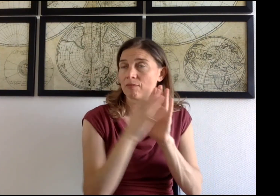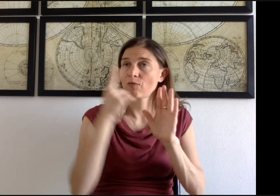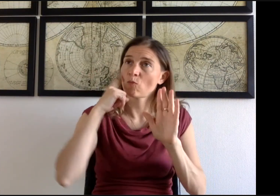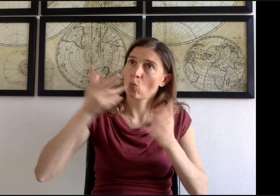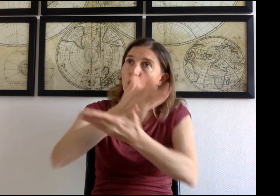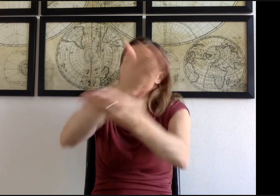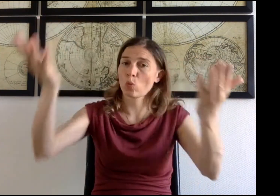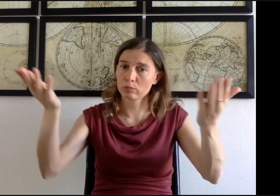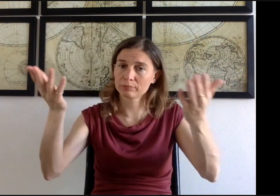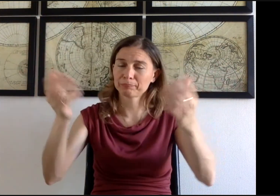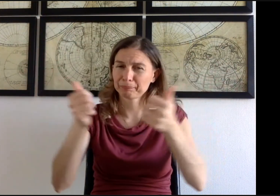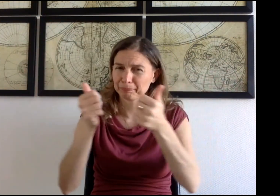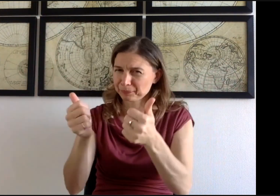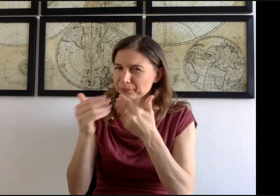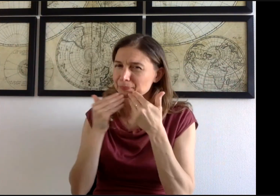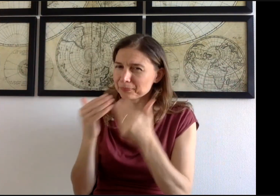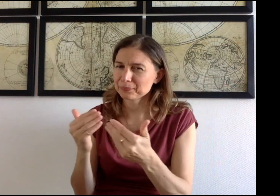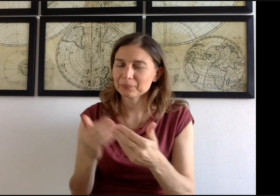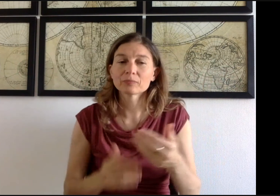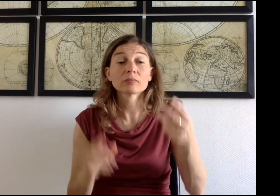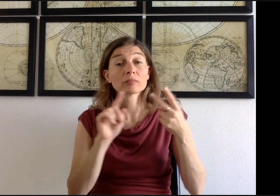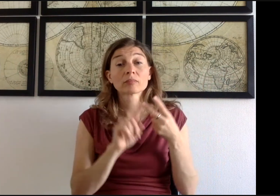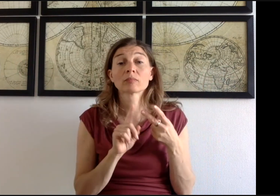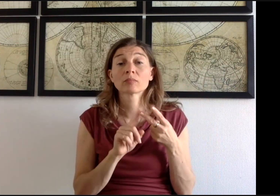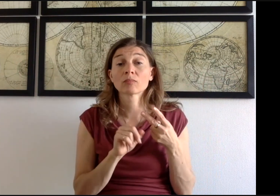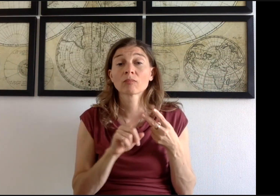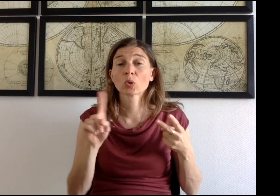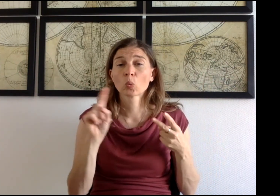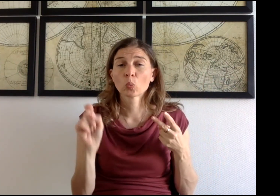The second question, which is a bit more technical is